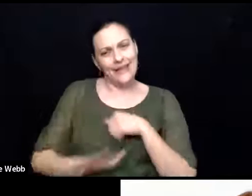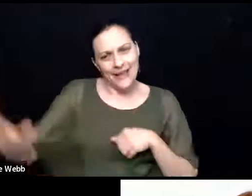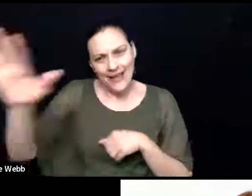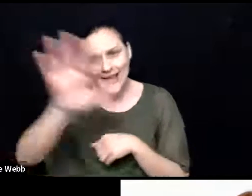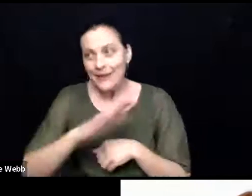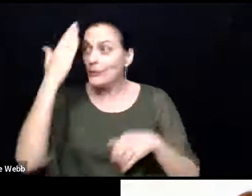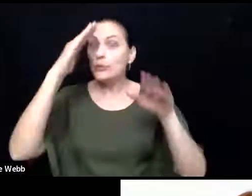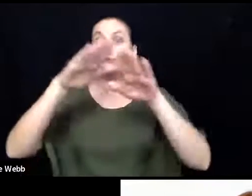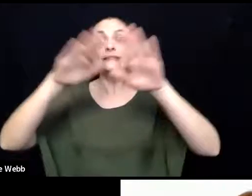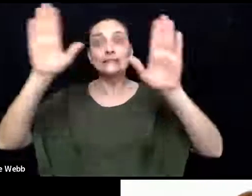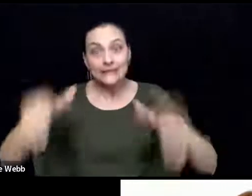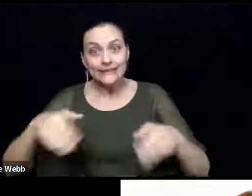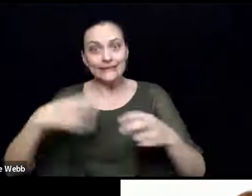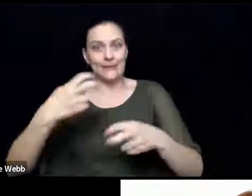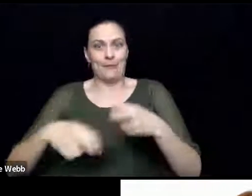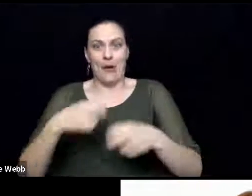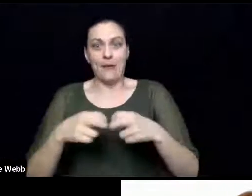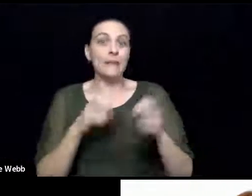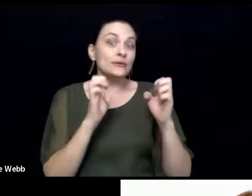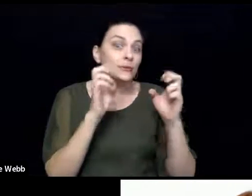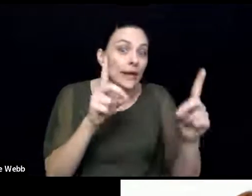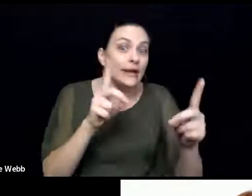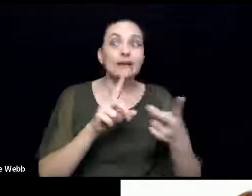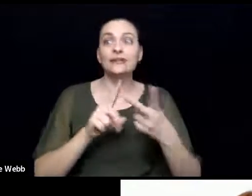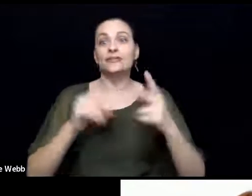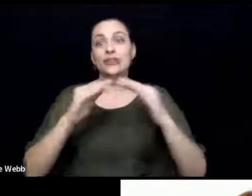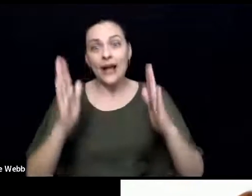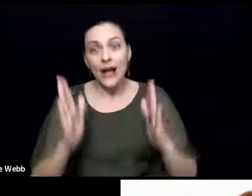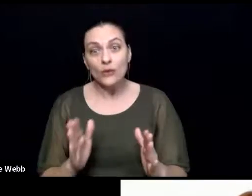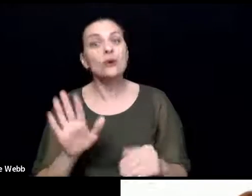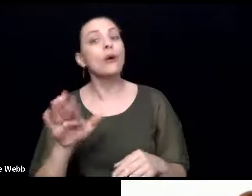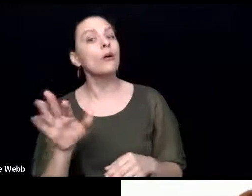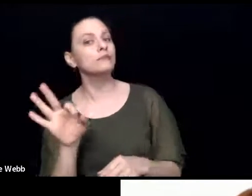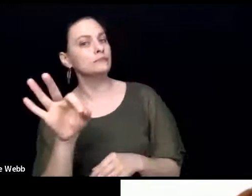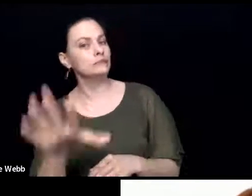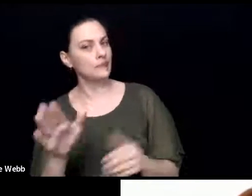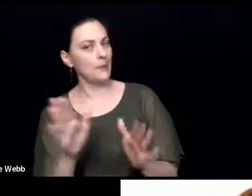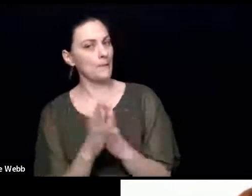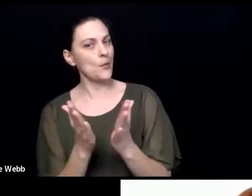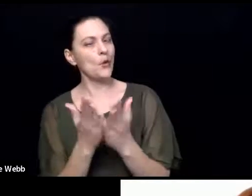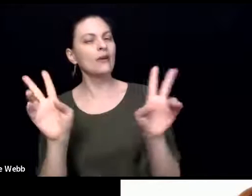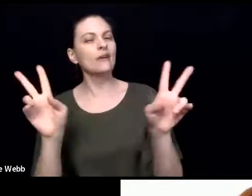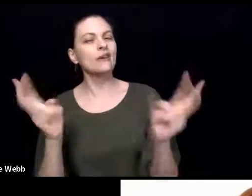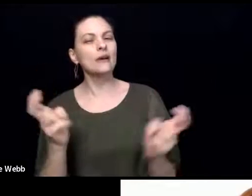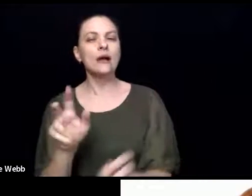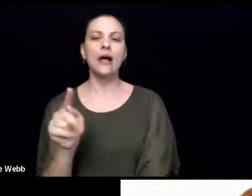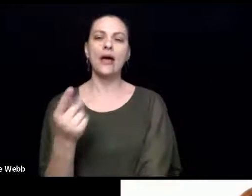I highly recommend the book the color of law. I will drop that in here. It really explains